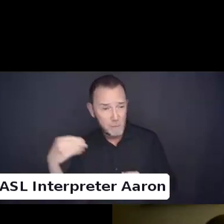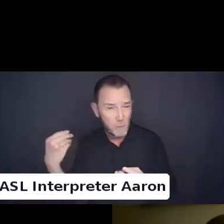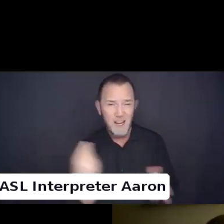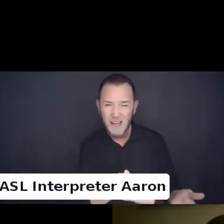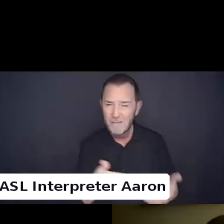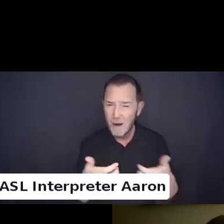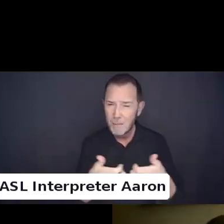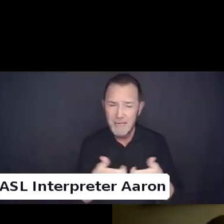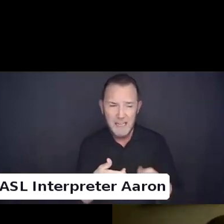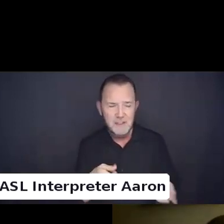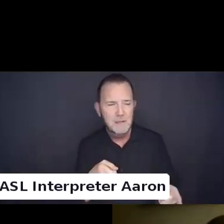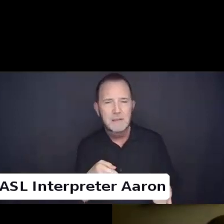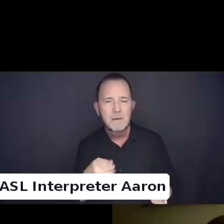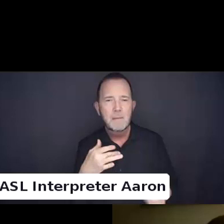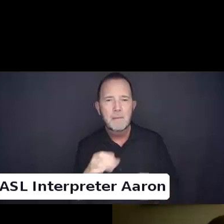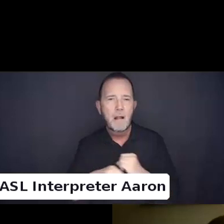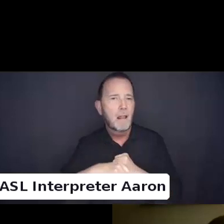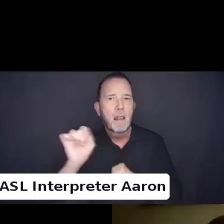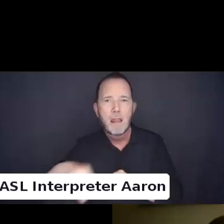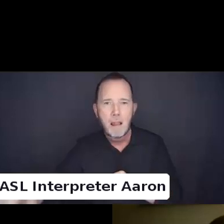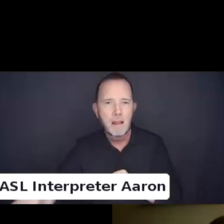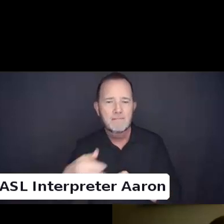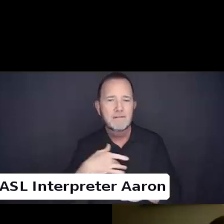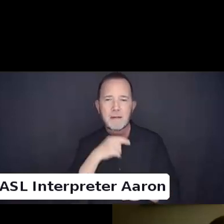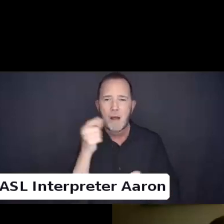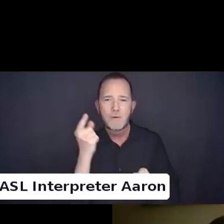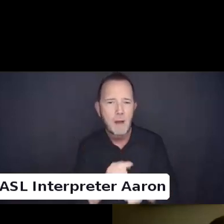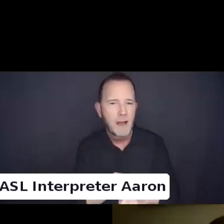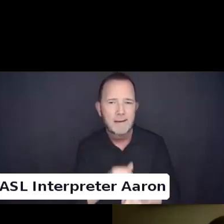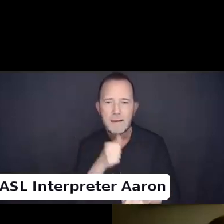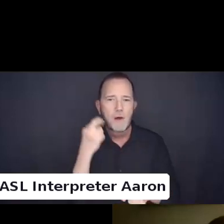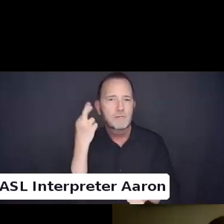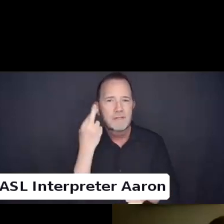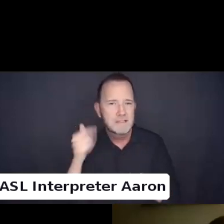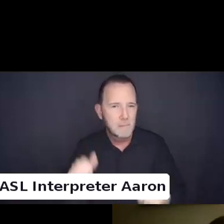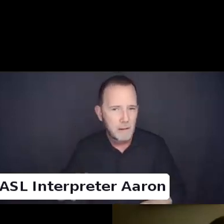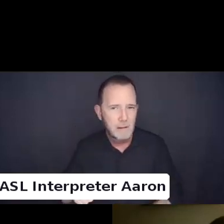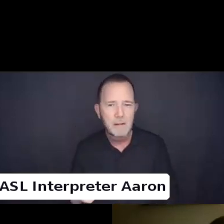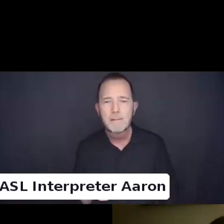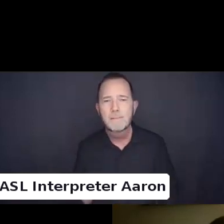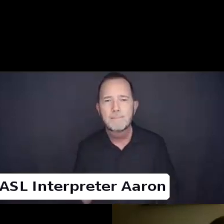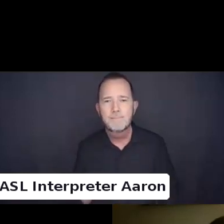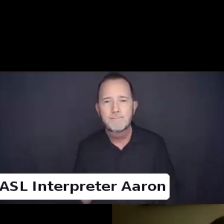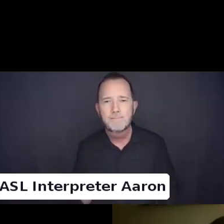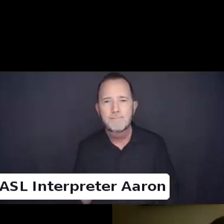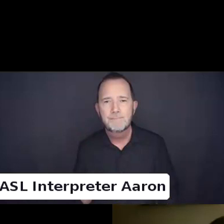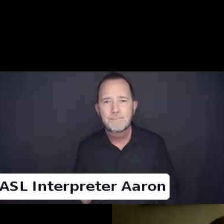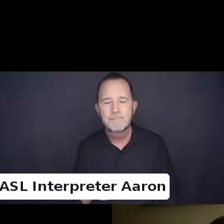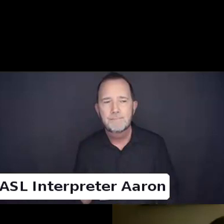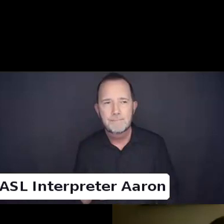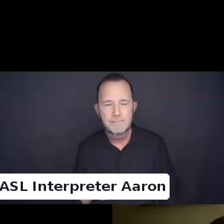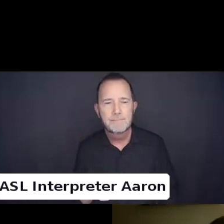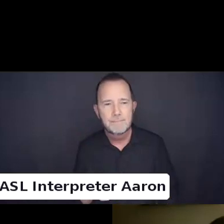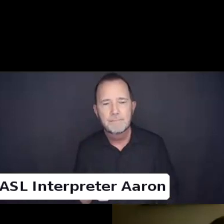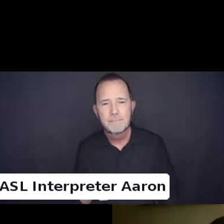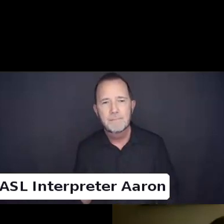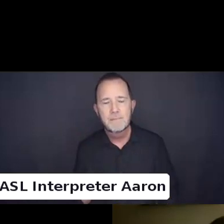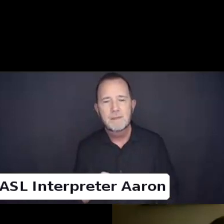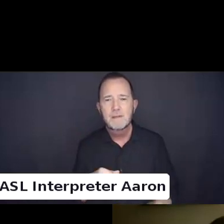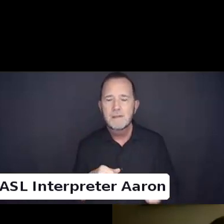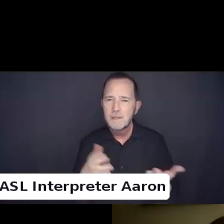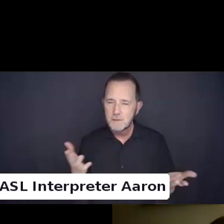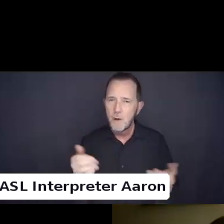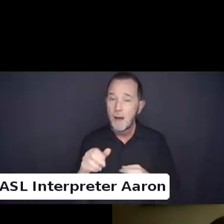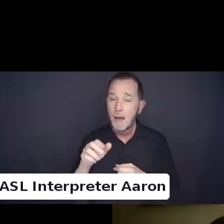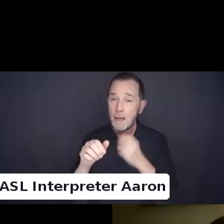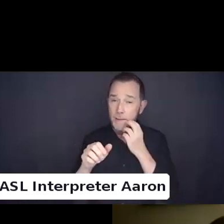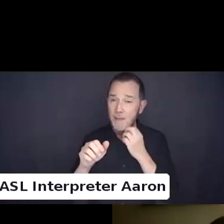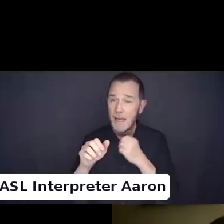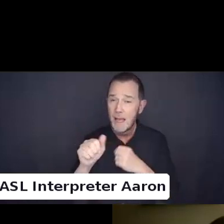I think we've managed to recover some of the barriers.